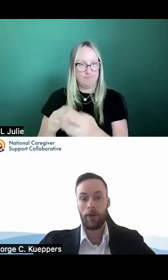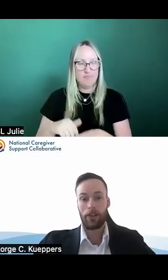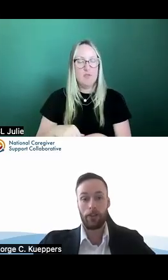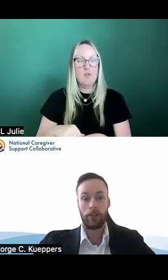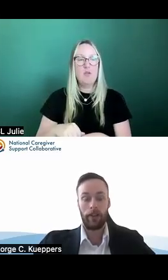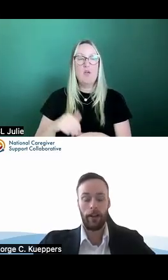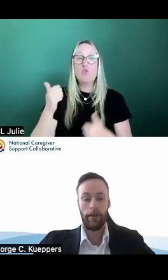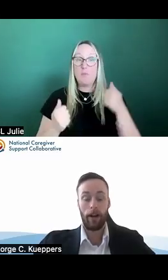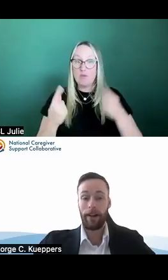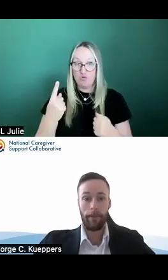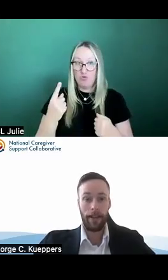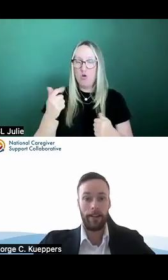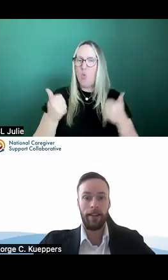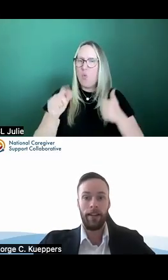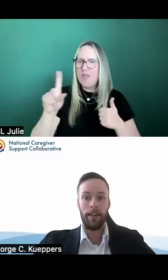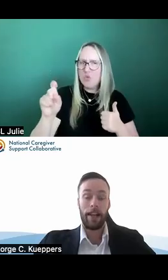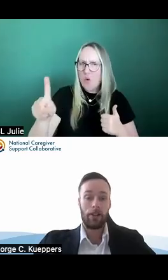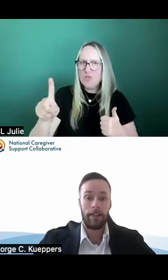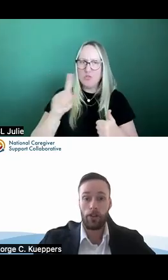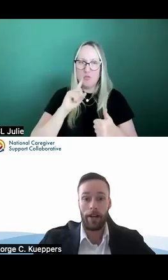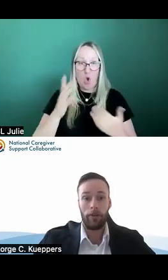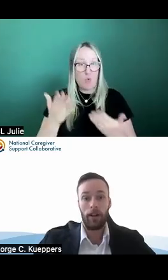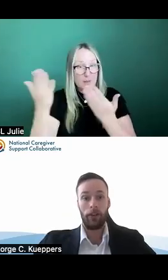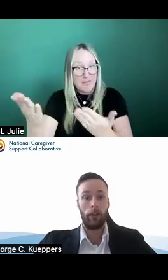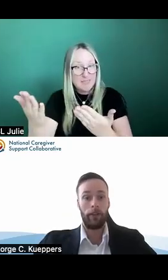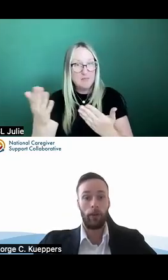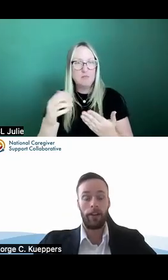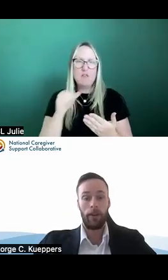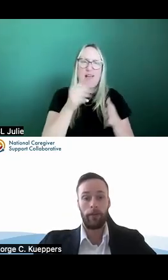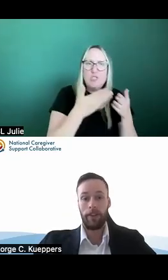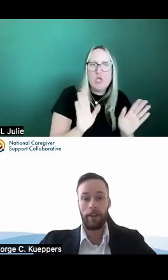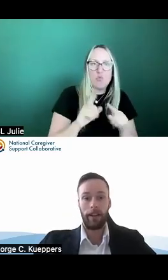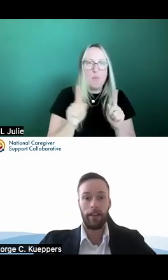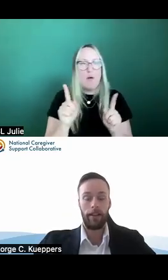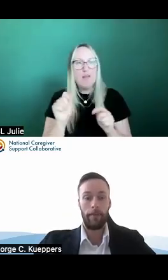questions are recommended, not just in general, but also if you're working with a specific